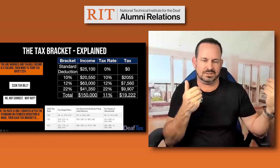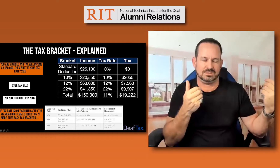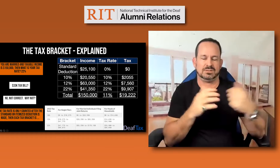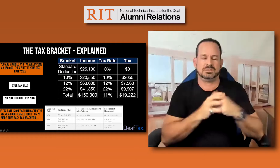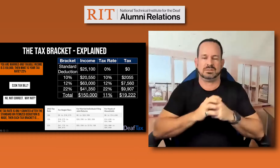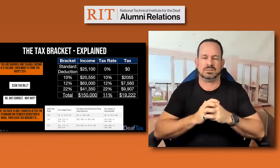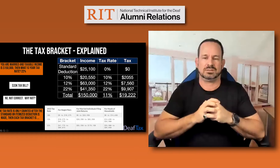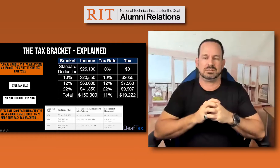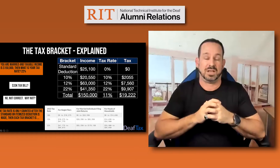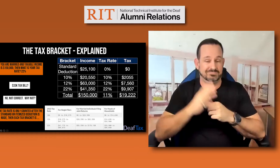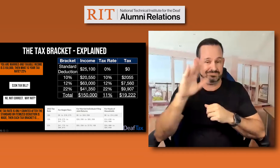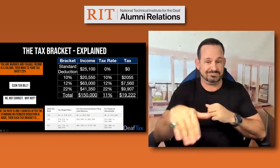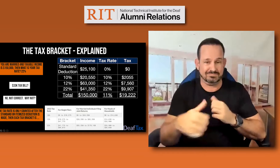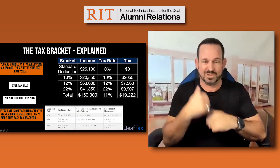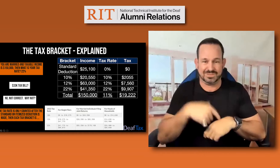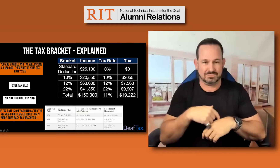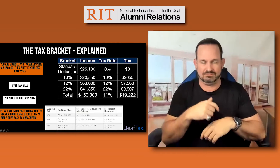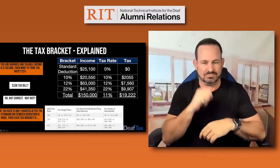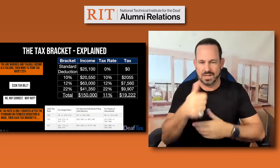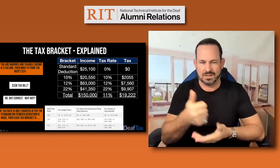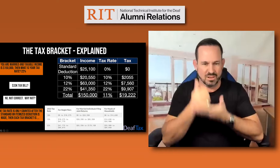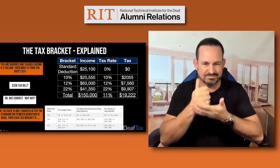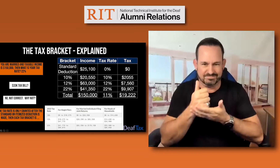But you could also do filing separately.